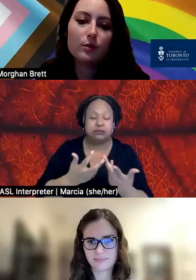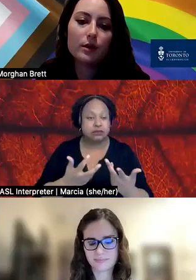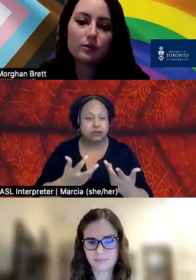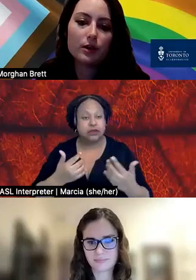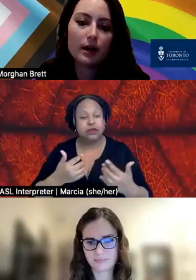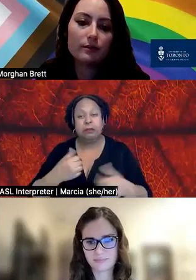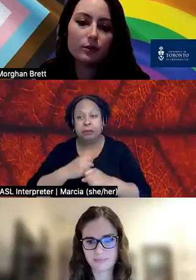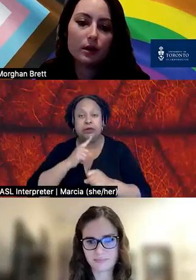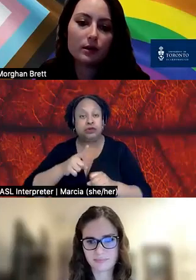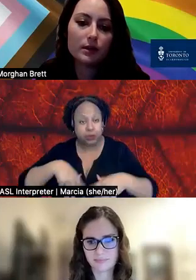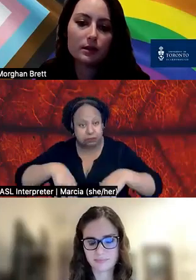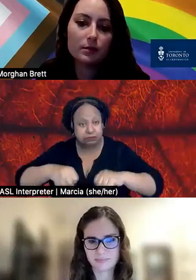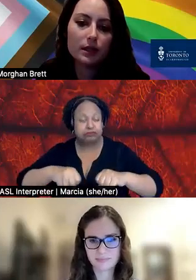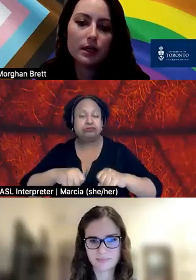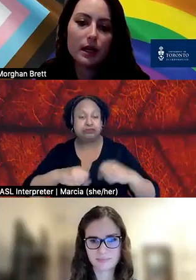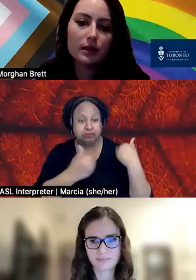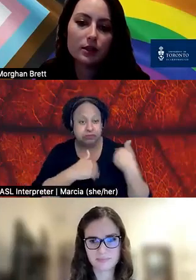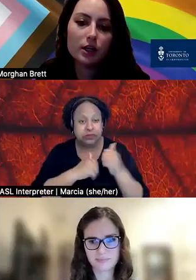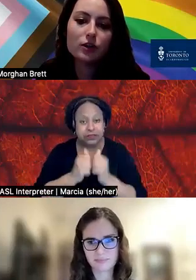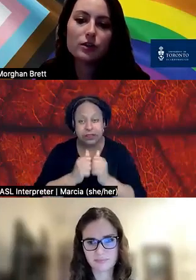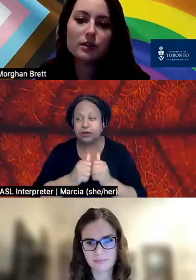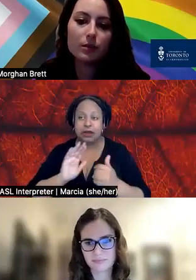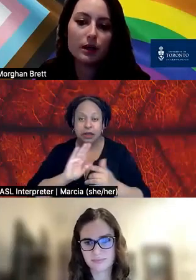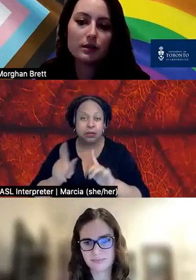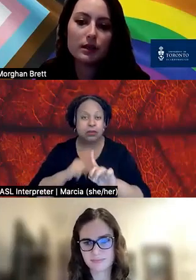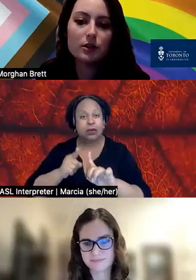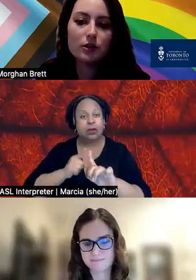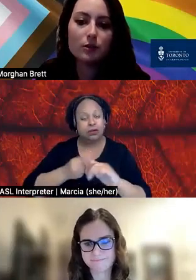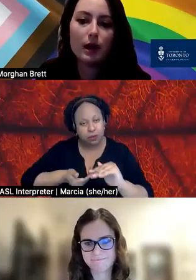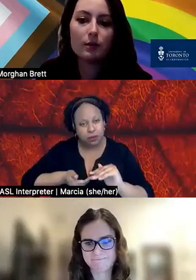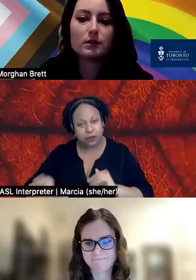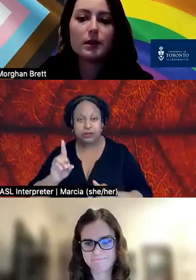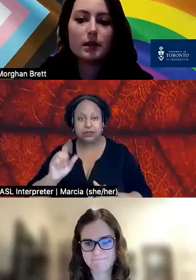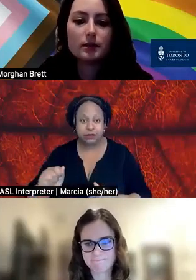we strive to welcome disability and the changes it brings into our space.